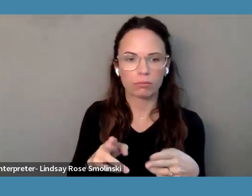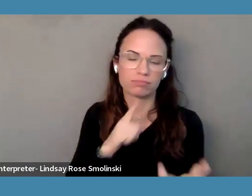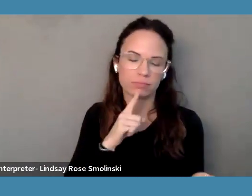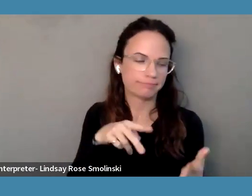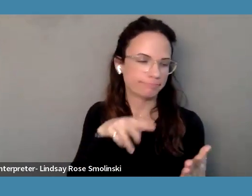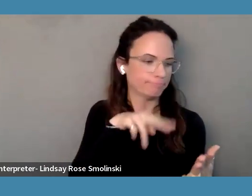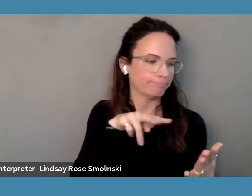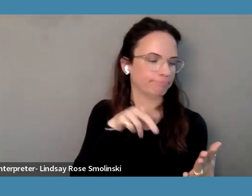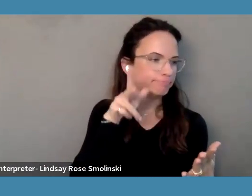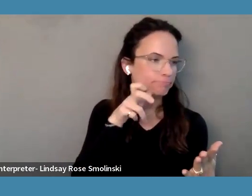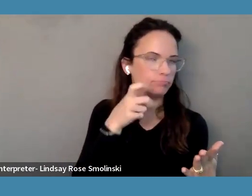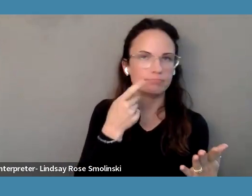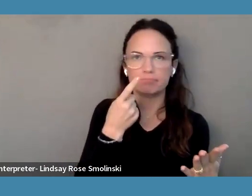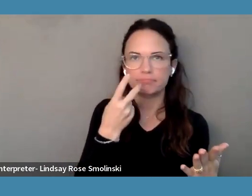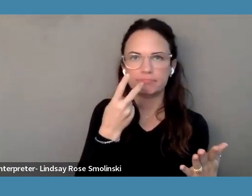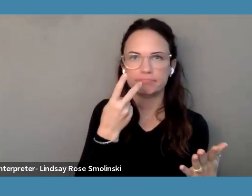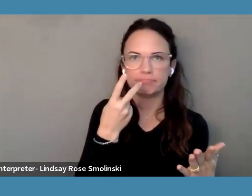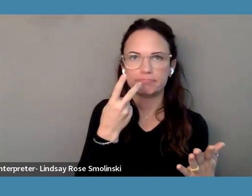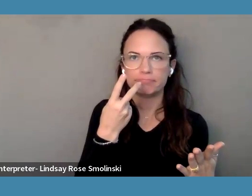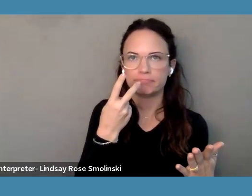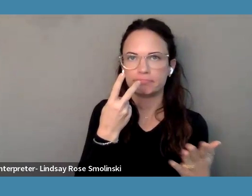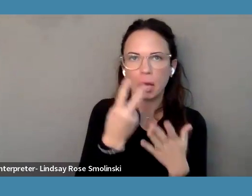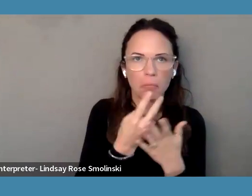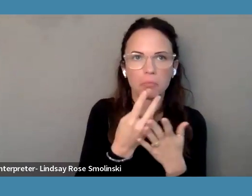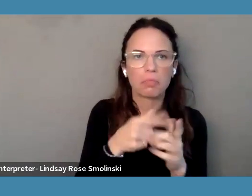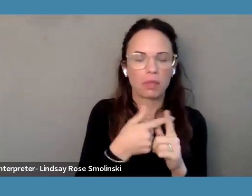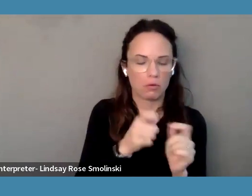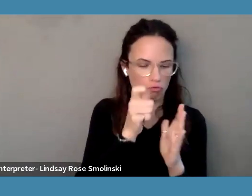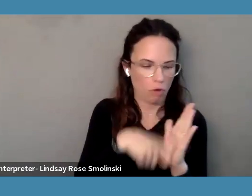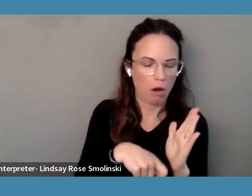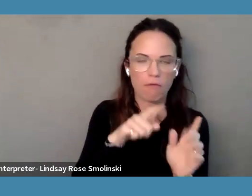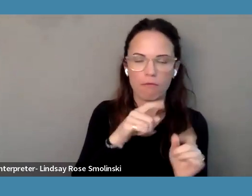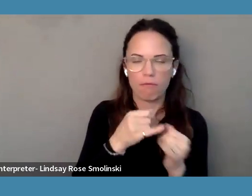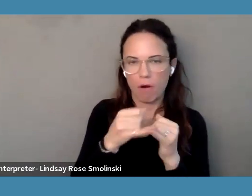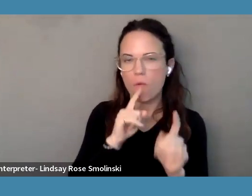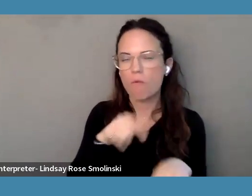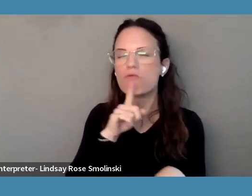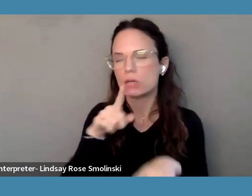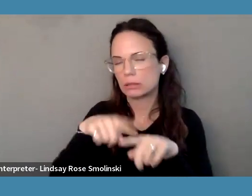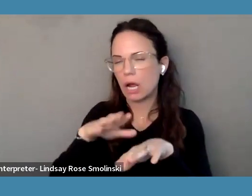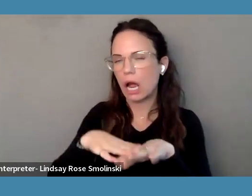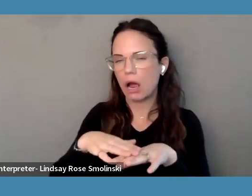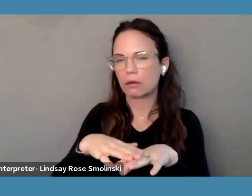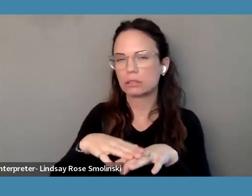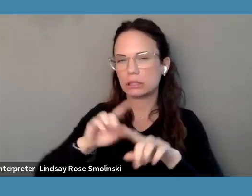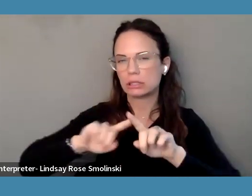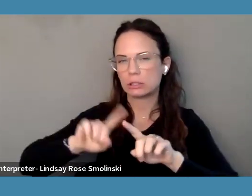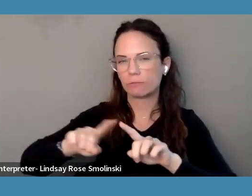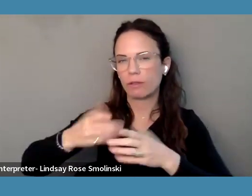and listen to, you know, a few hours and then they're able to write their final order. So it just really depends on a lot of different circumstances,